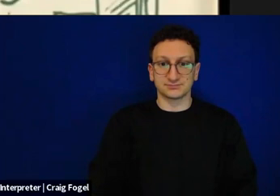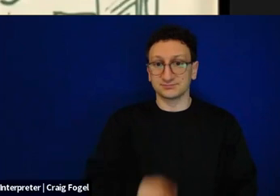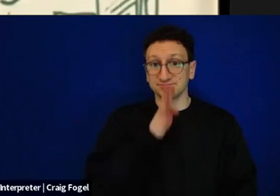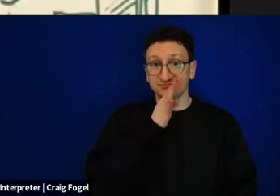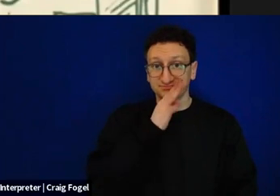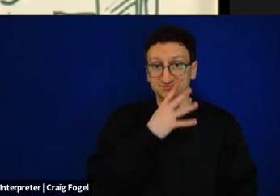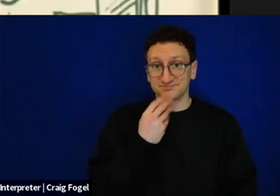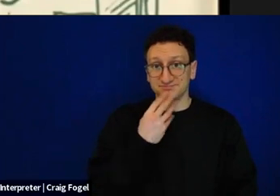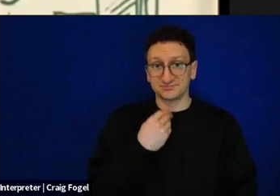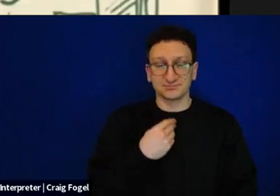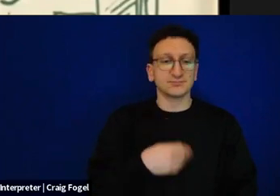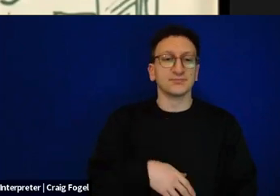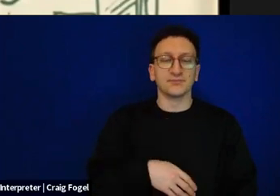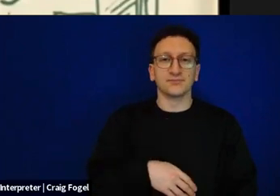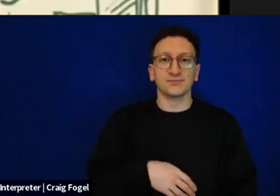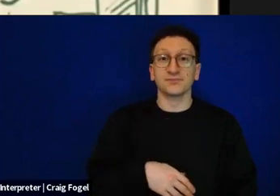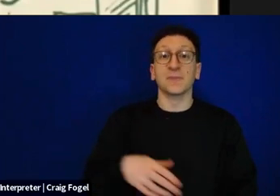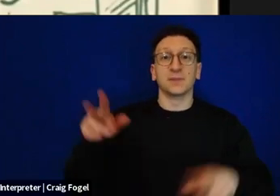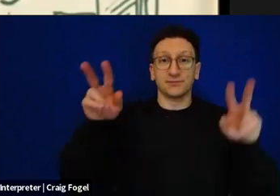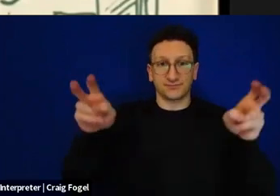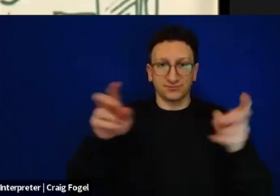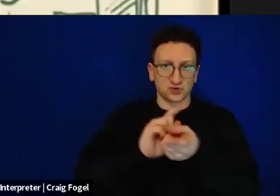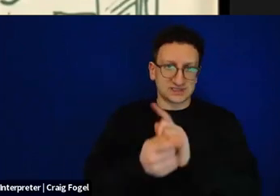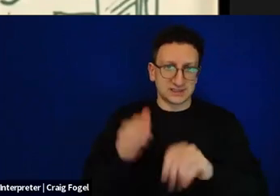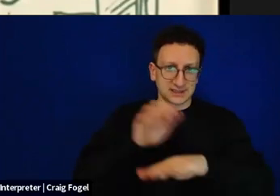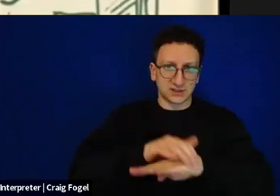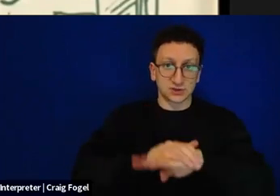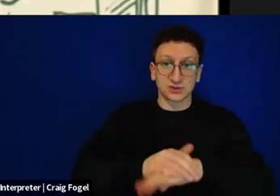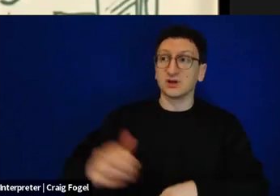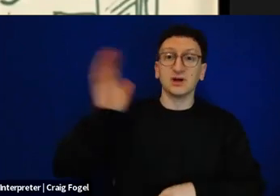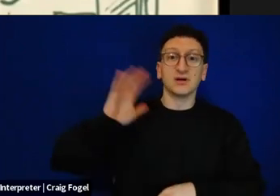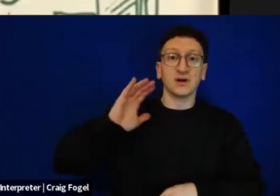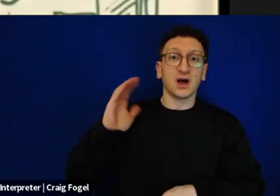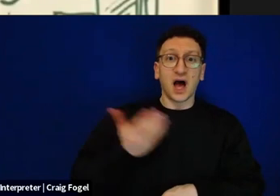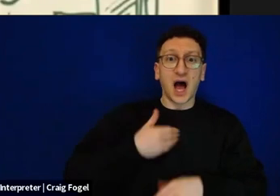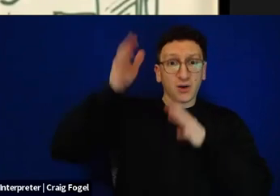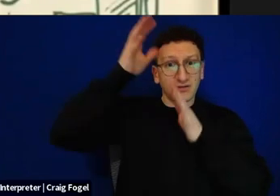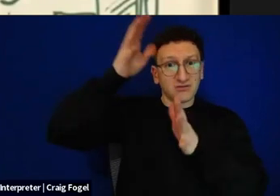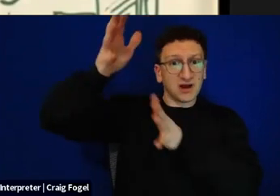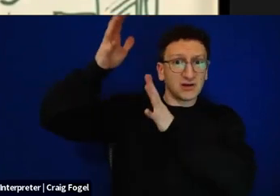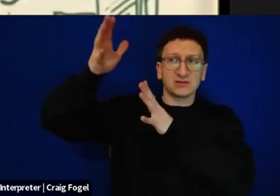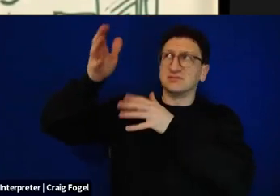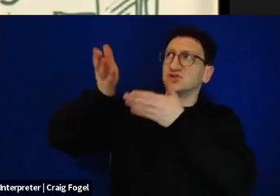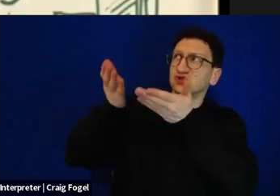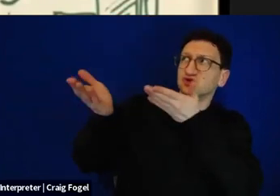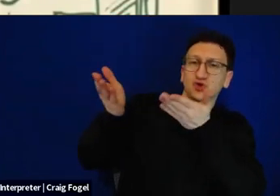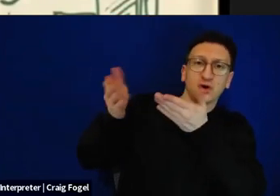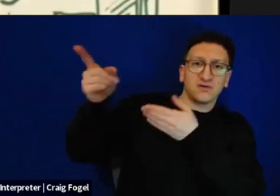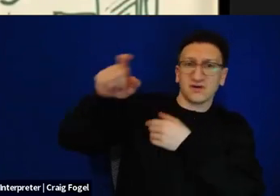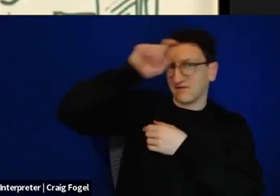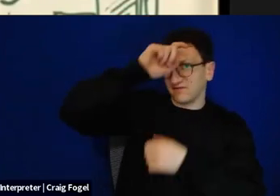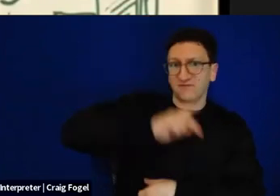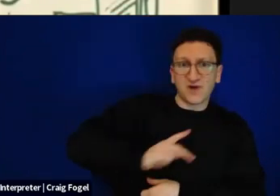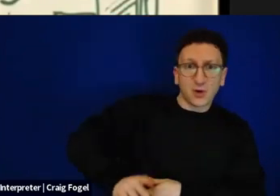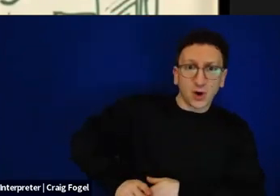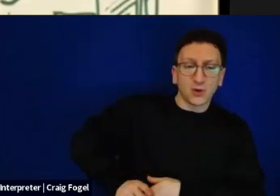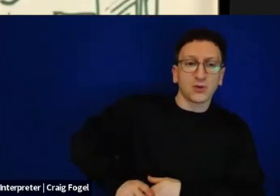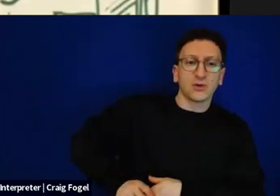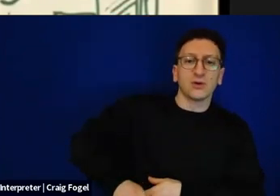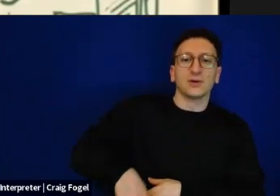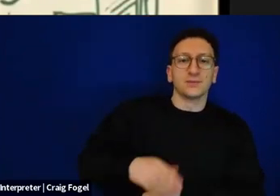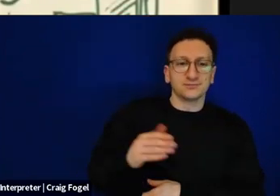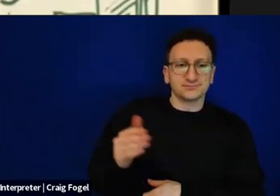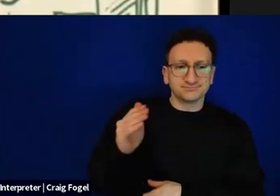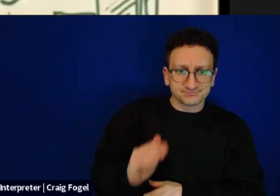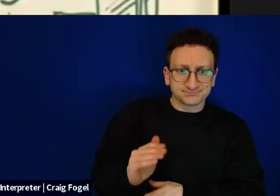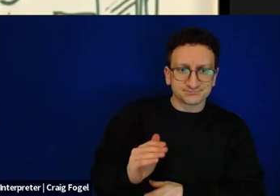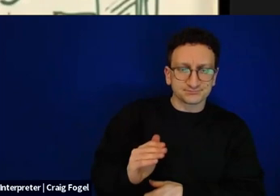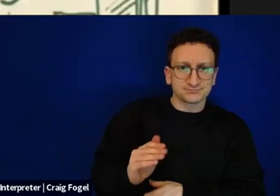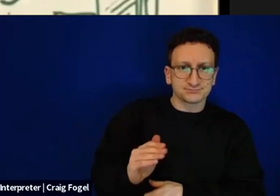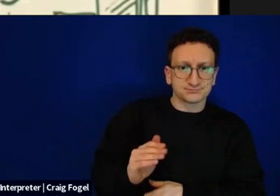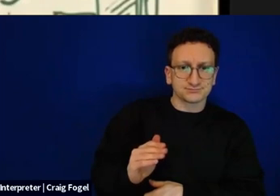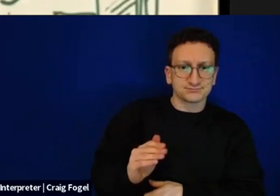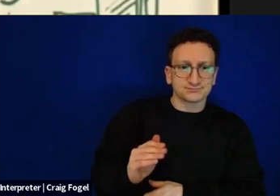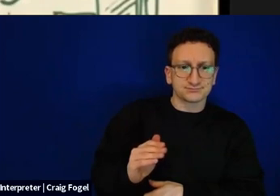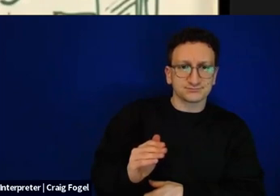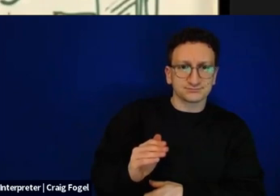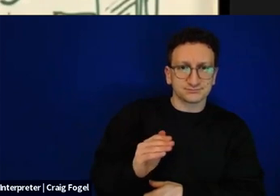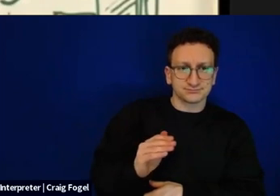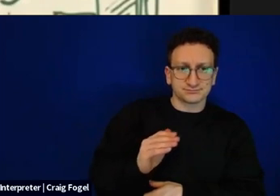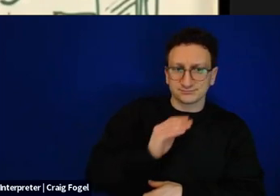On those nights, our forefathers were under the service of Pharaoh in Egypt.